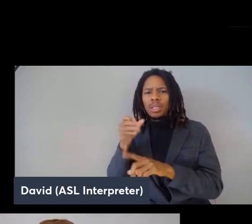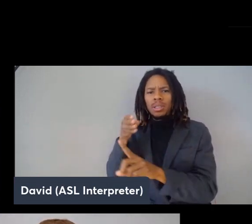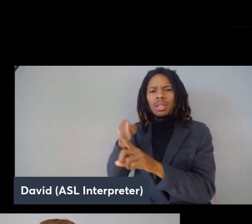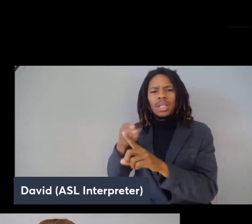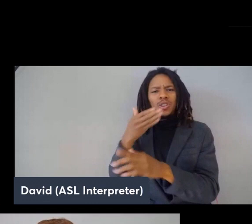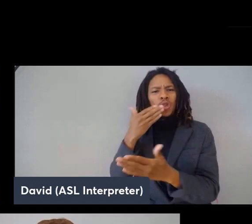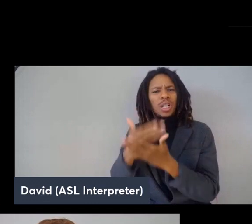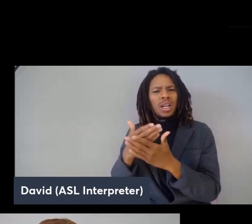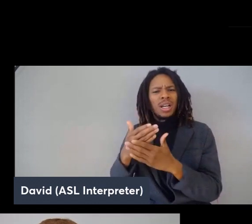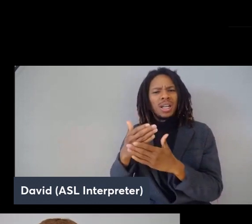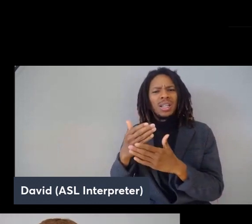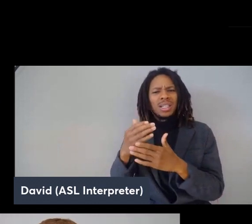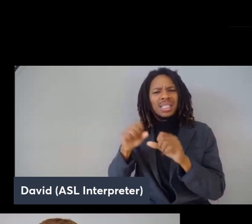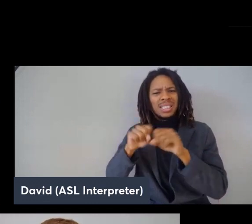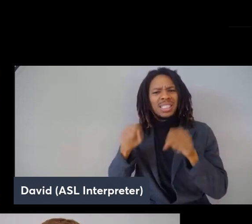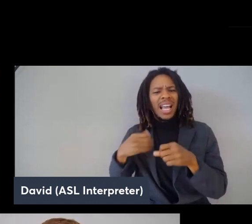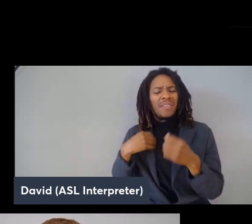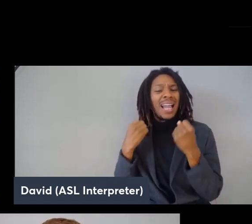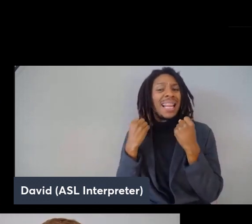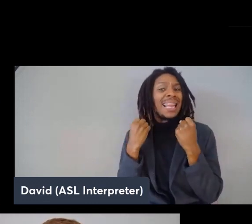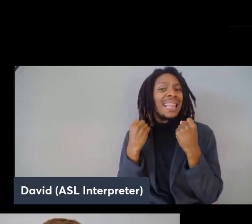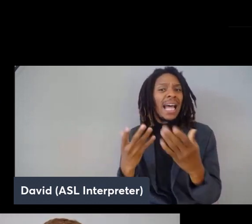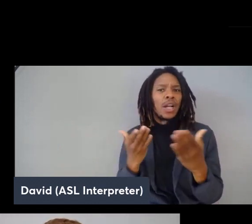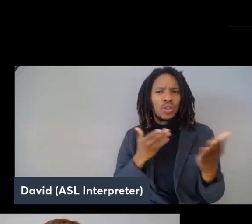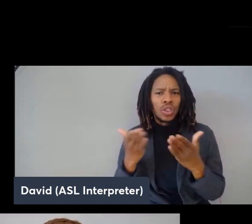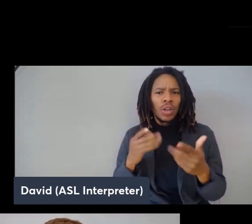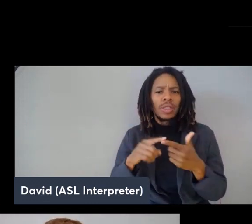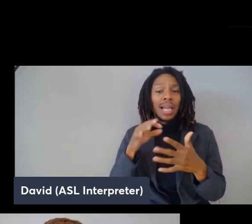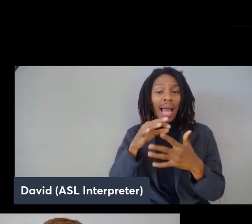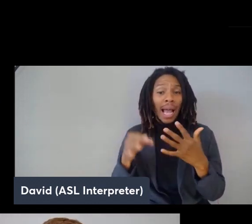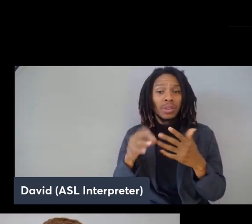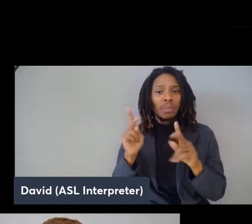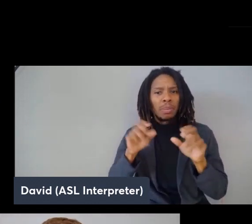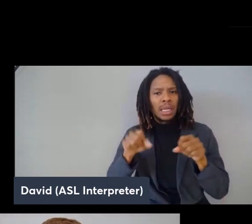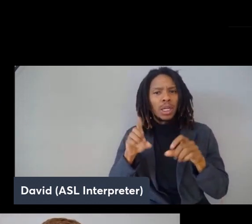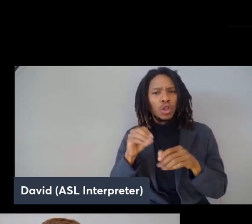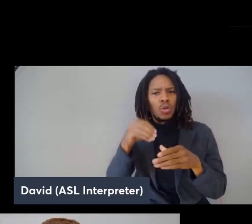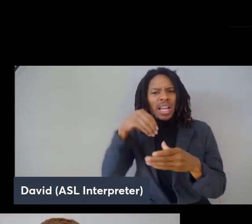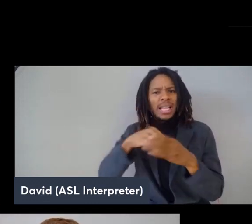that provides a lot of services and options for what people can do in the cloud, right?